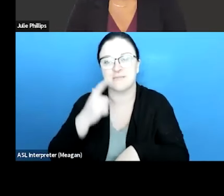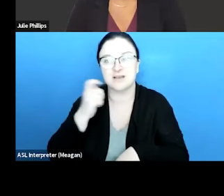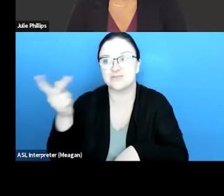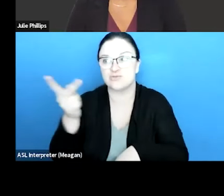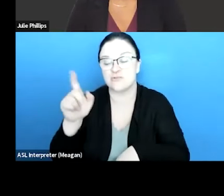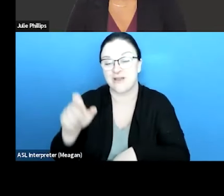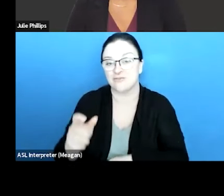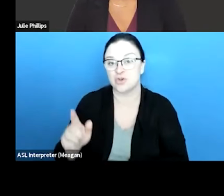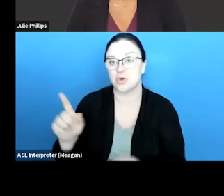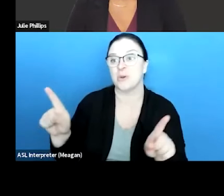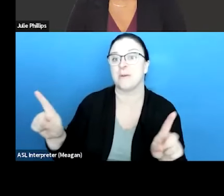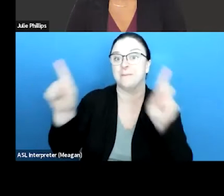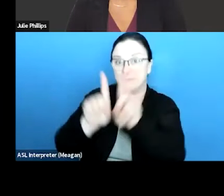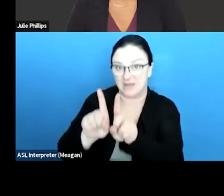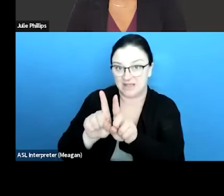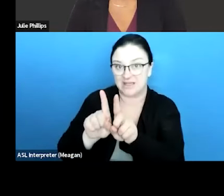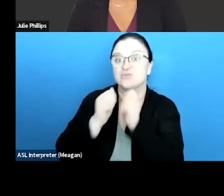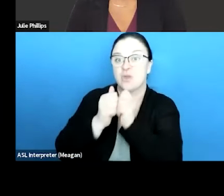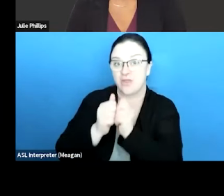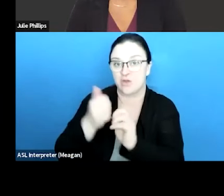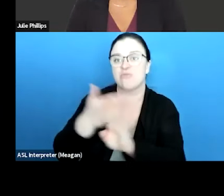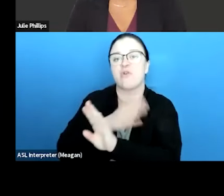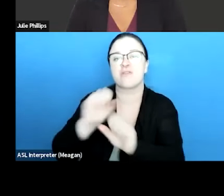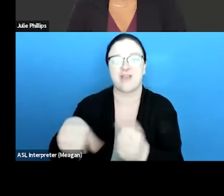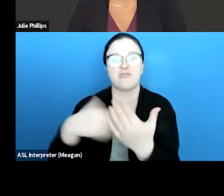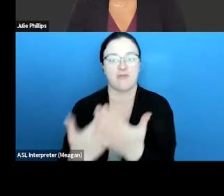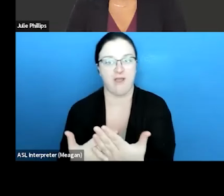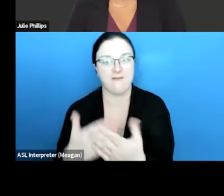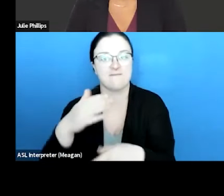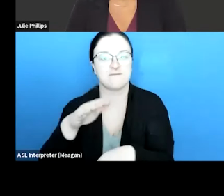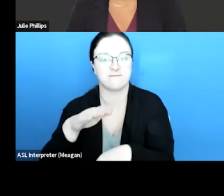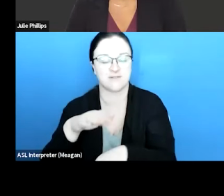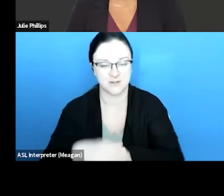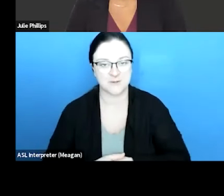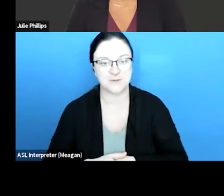before they can go on scene together. And then of course the staffing shortages